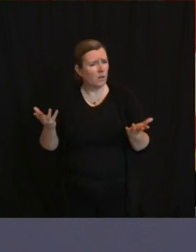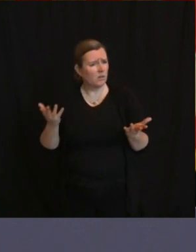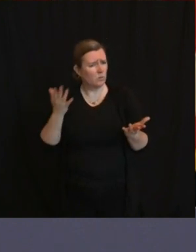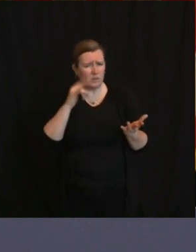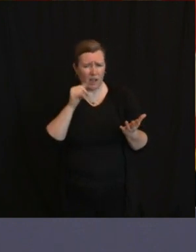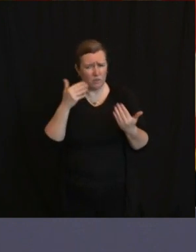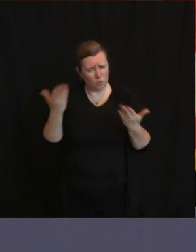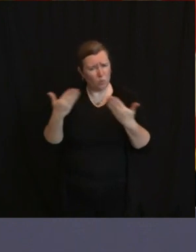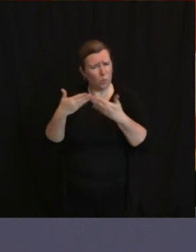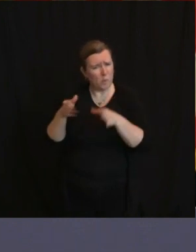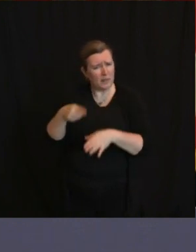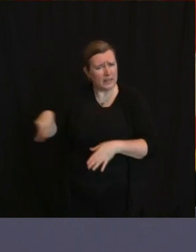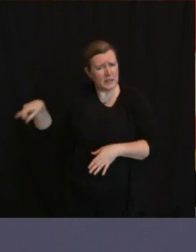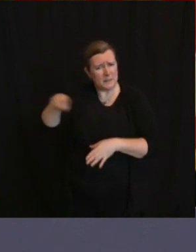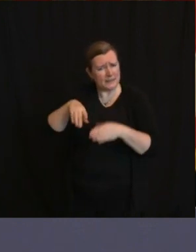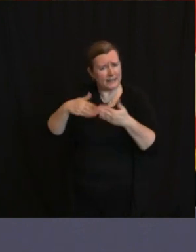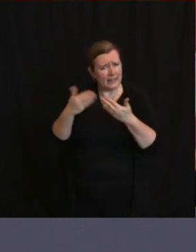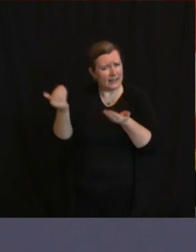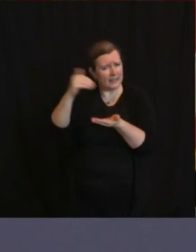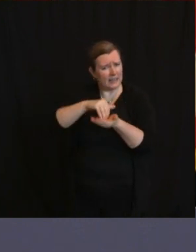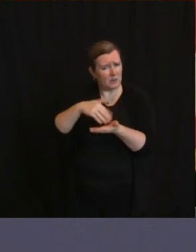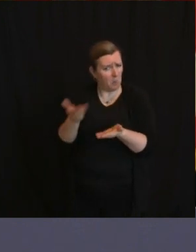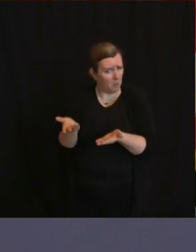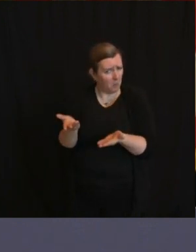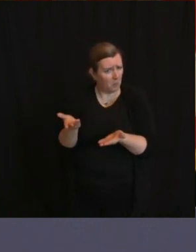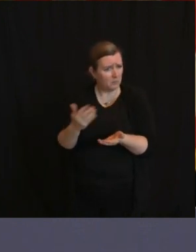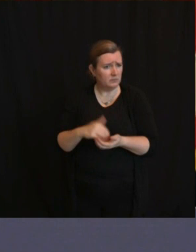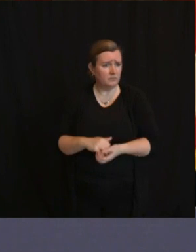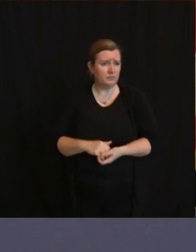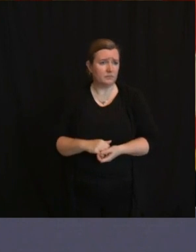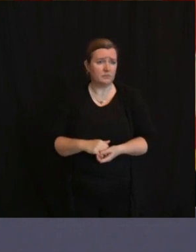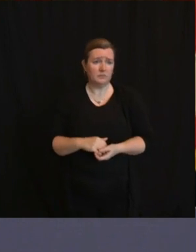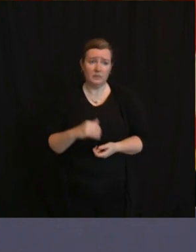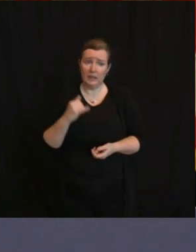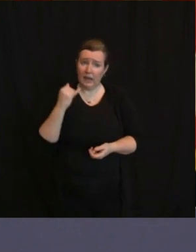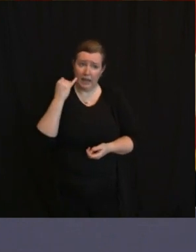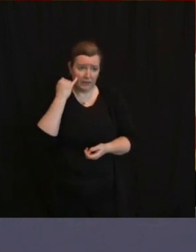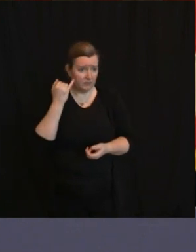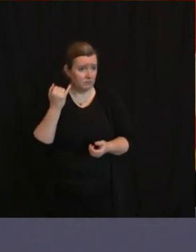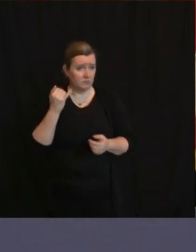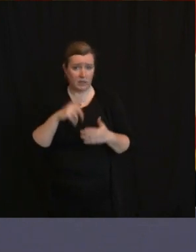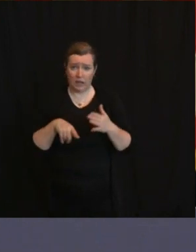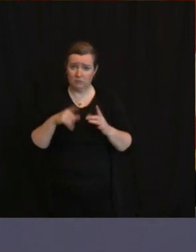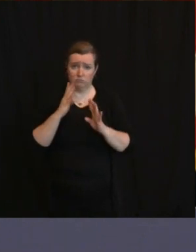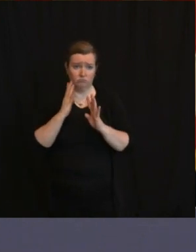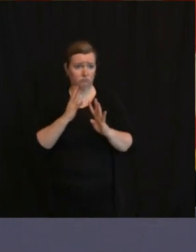TO DO THE SAME? WE ARE USED TO THIS ROUTINE. WE COULD DO SOCIAL DISTANCING.